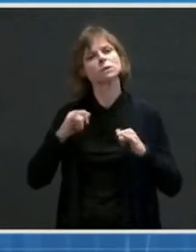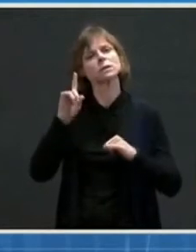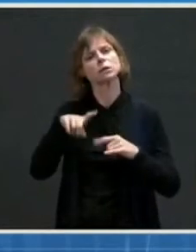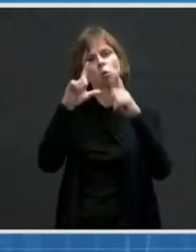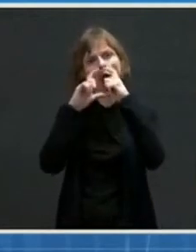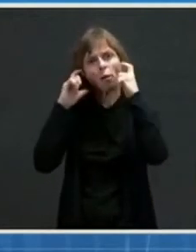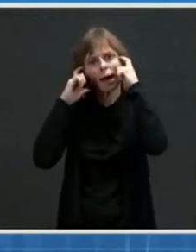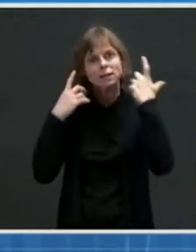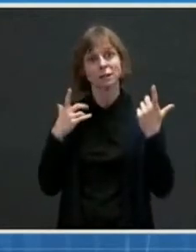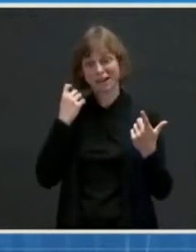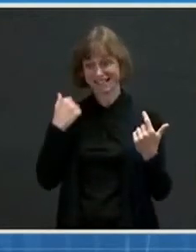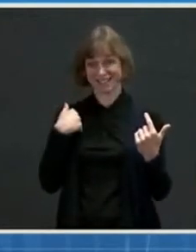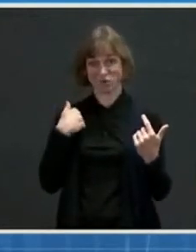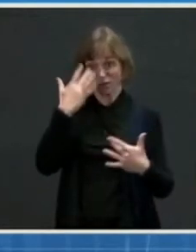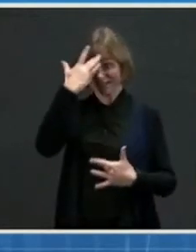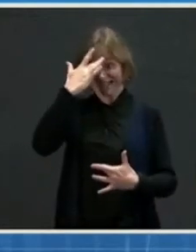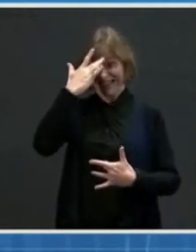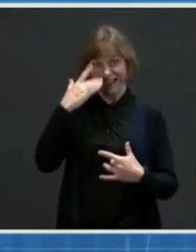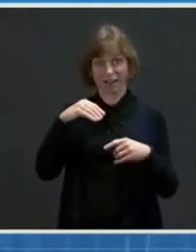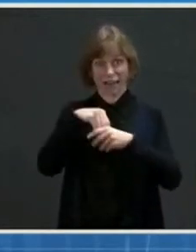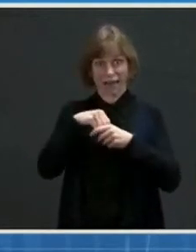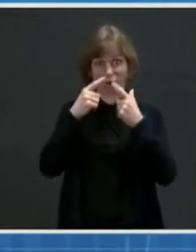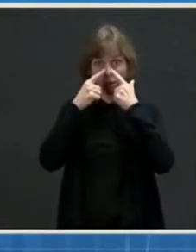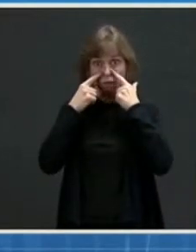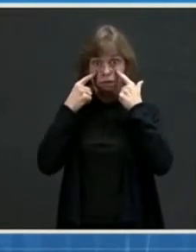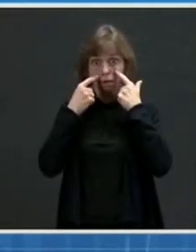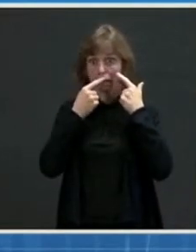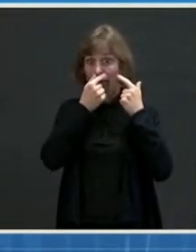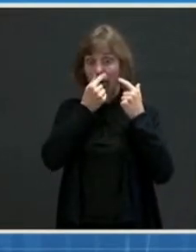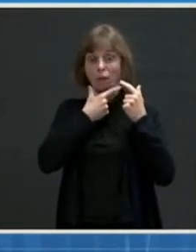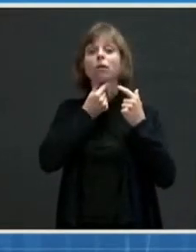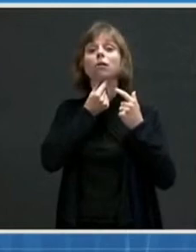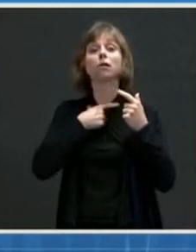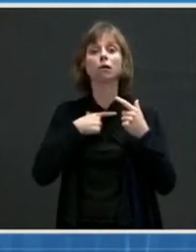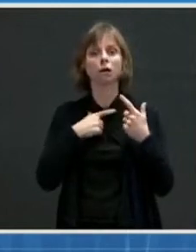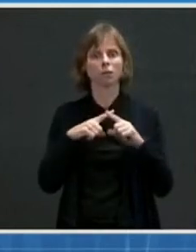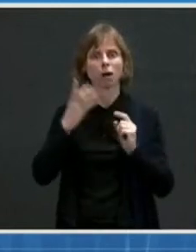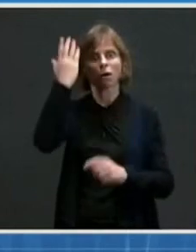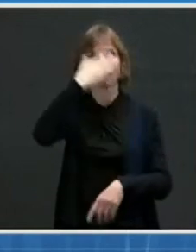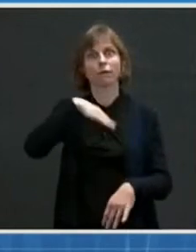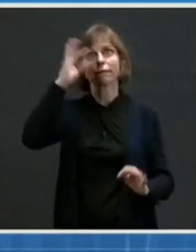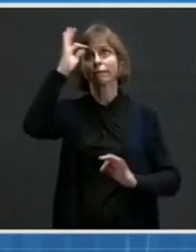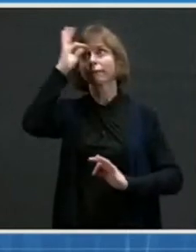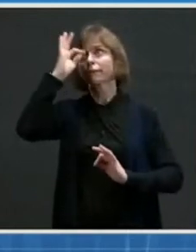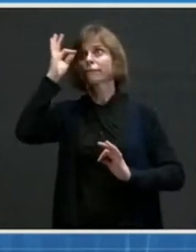NEED TO WEAR A MASK BECAUSE IF YOU DO HAVE VIRUS IN YOUR